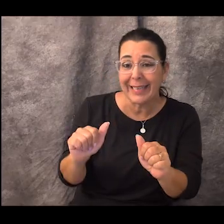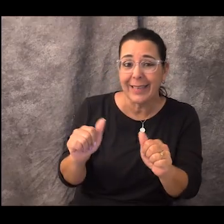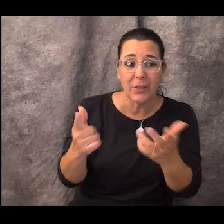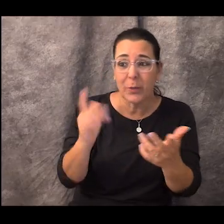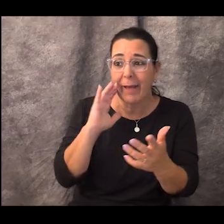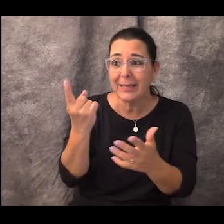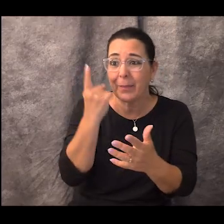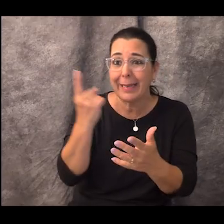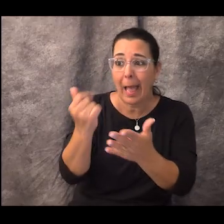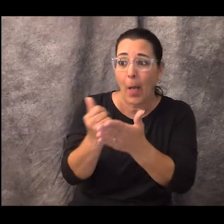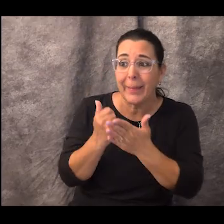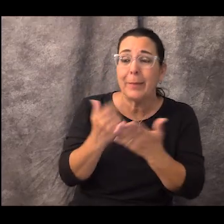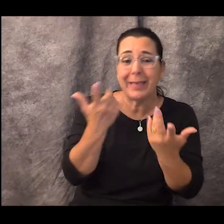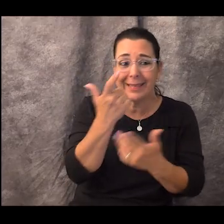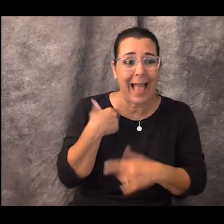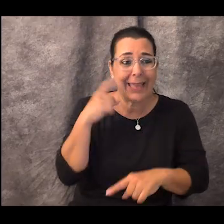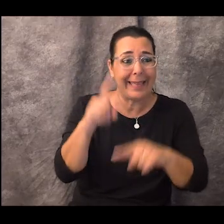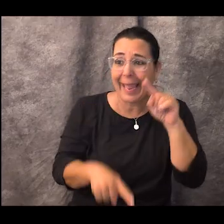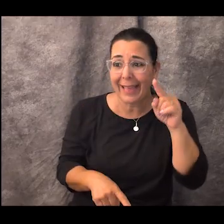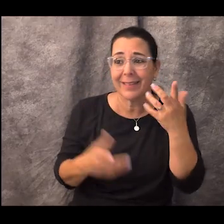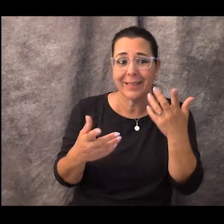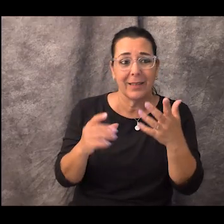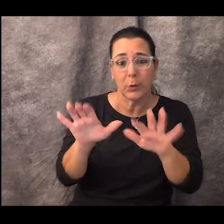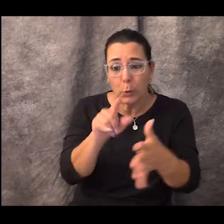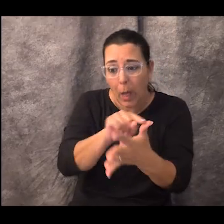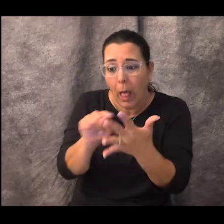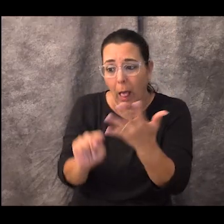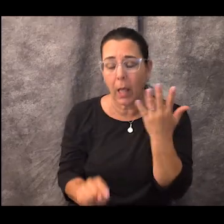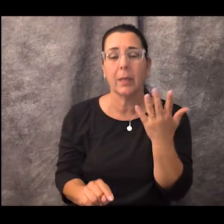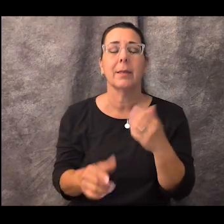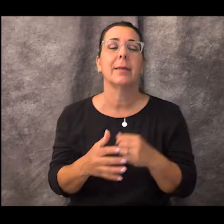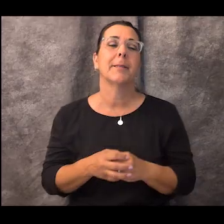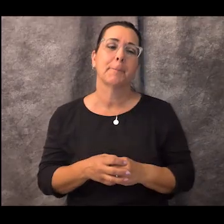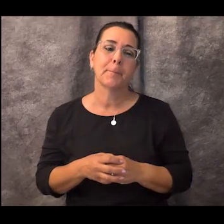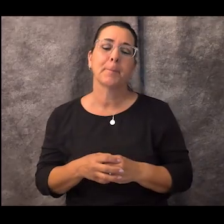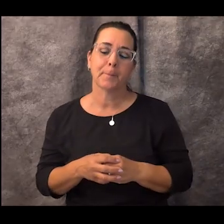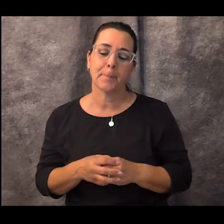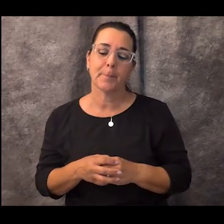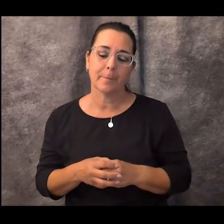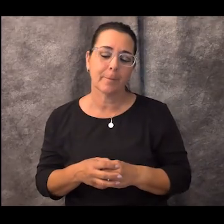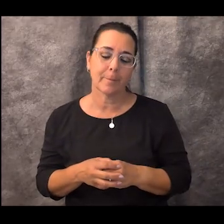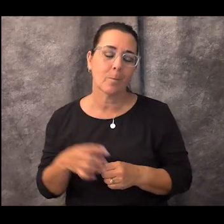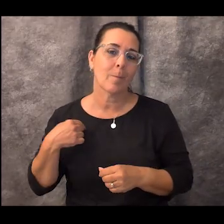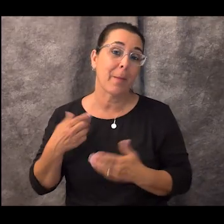like, hurl myself through this hoop or what? Like, have we thought about this? And, we haven't necessarily.